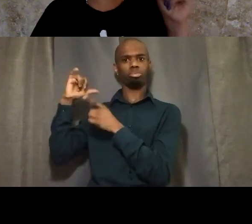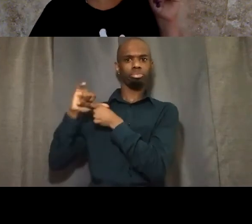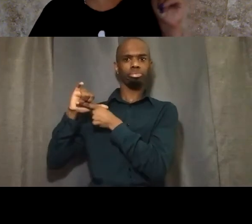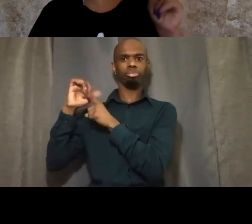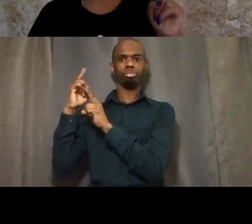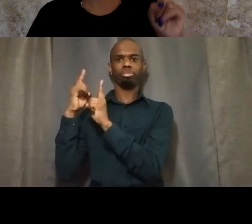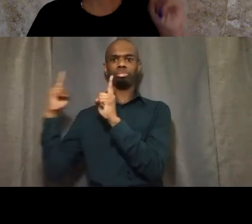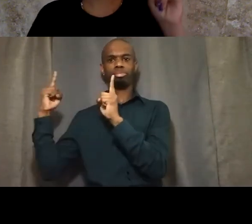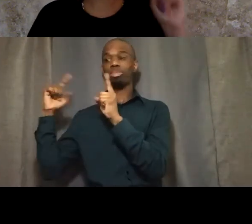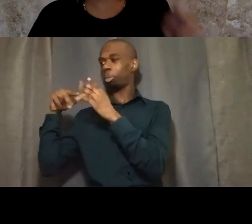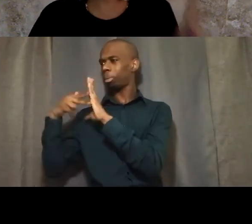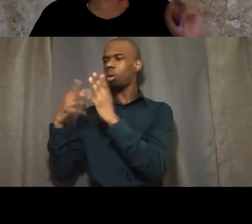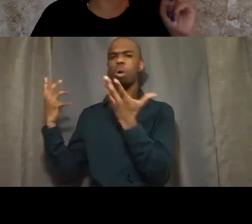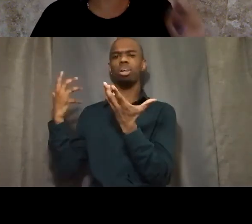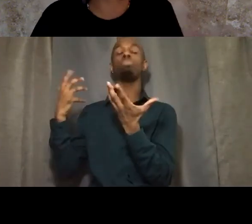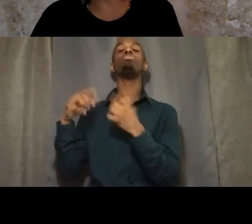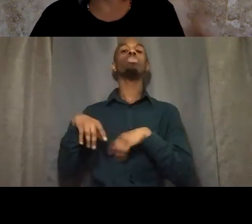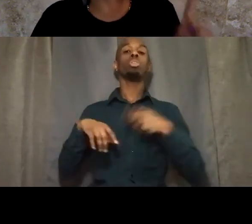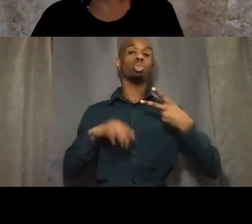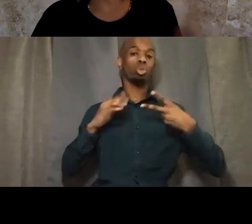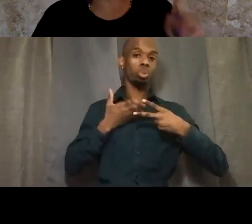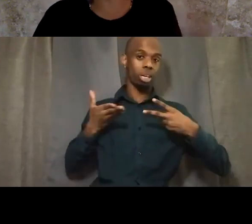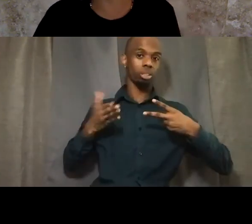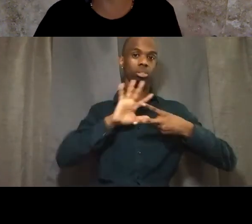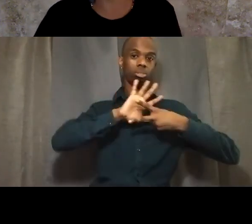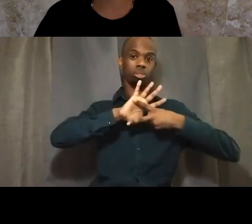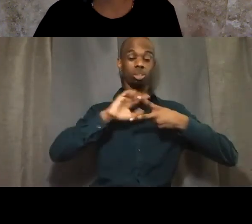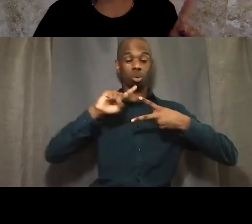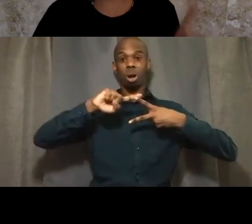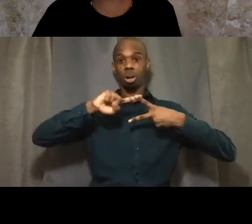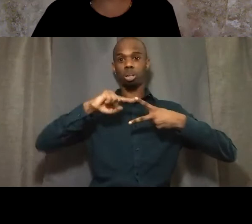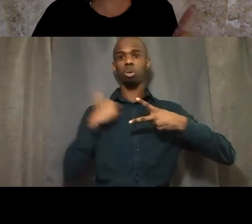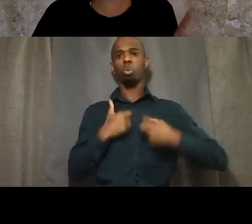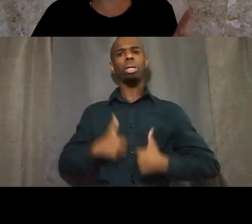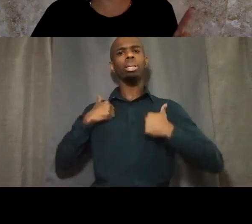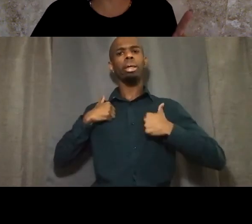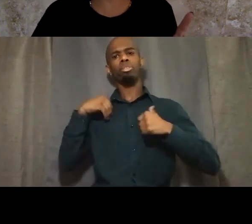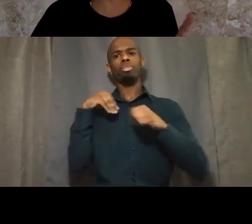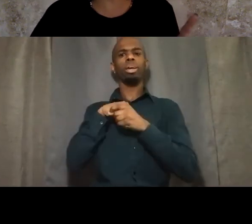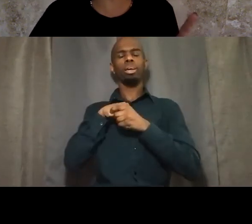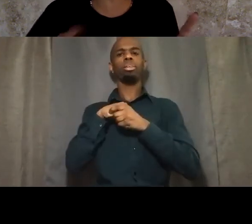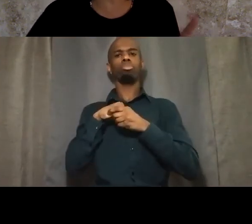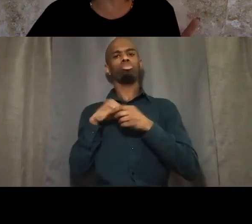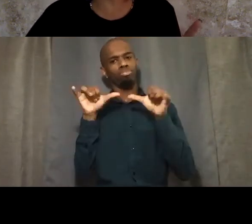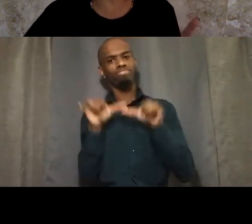One, we live in a state of contradiction. There is no pure ascription to the visionings